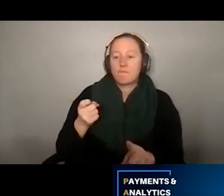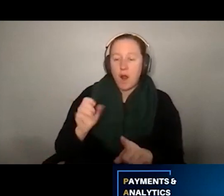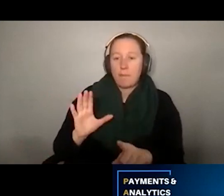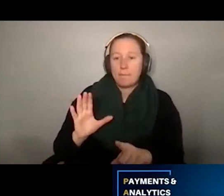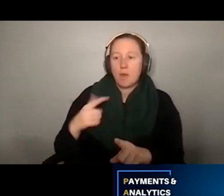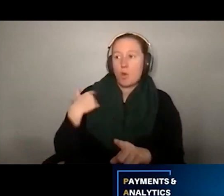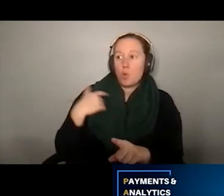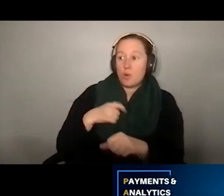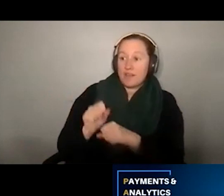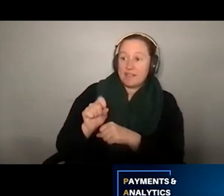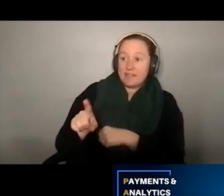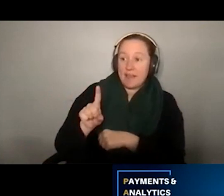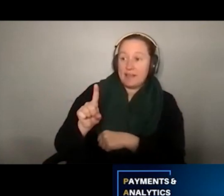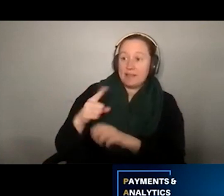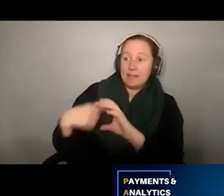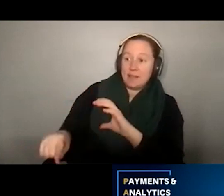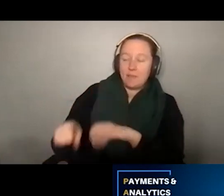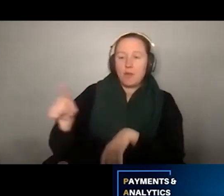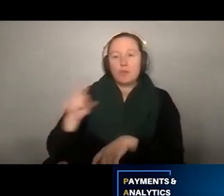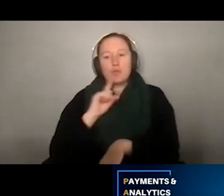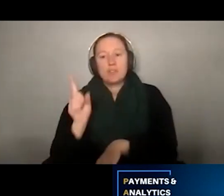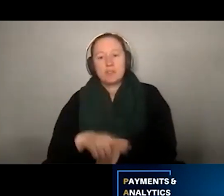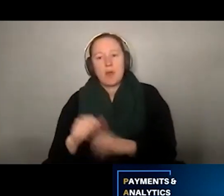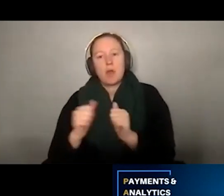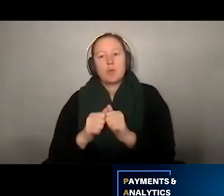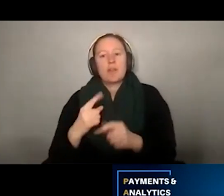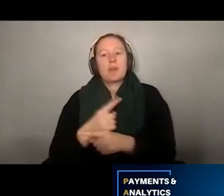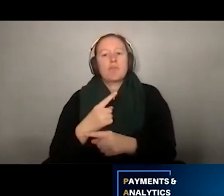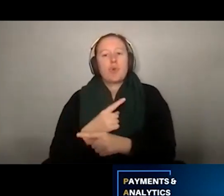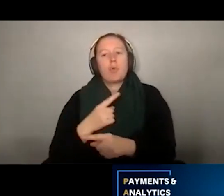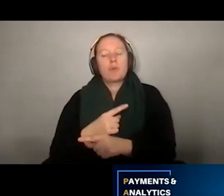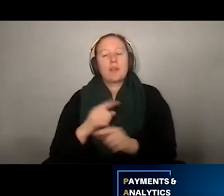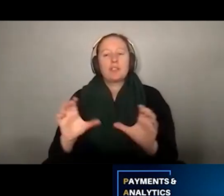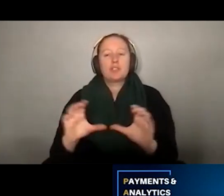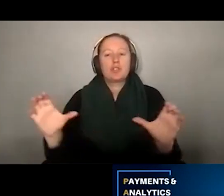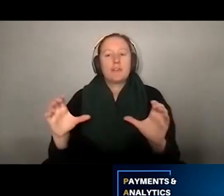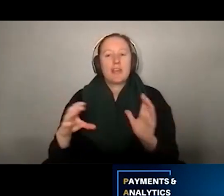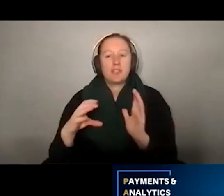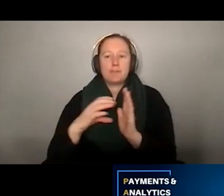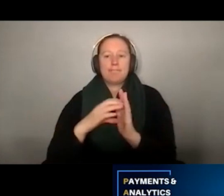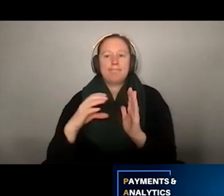for the program income report with the appropriate certification statement in the body of the email and that would